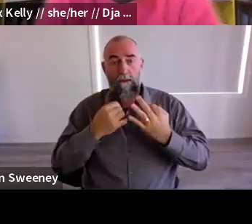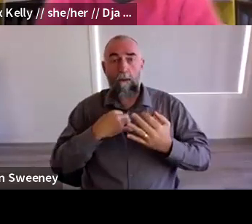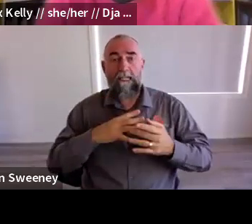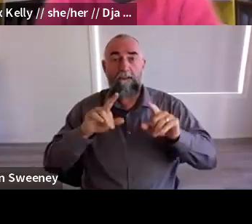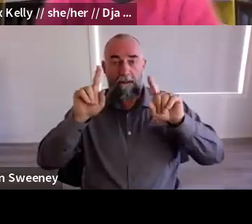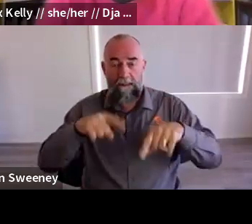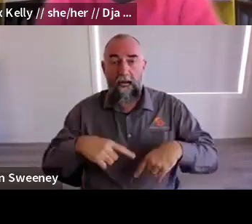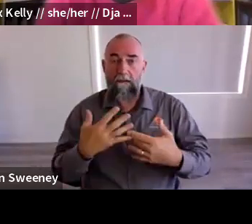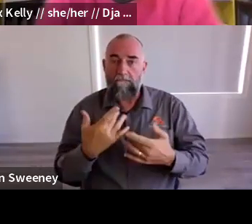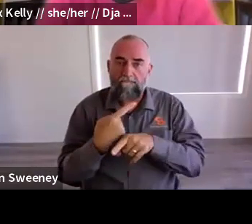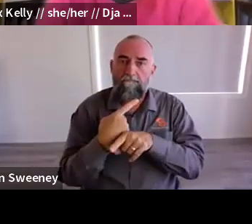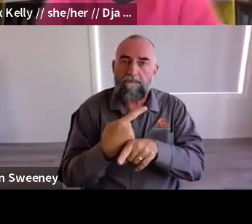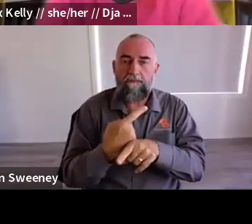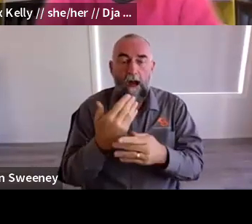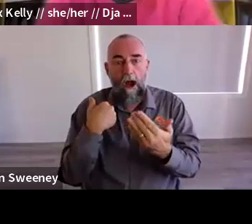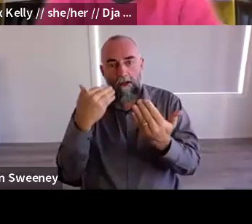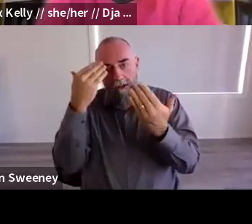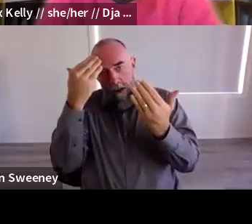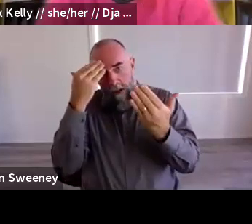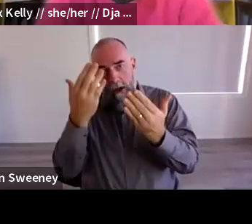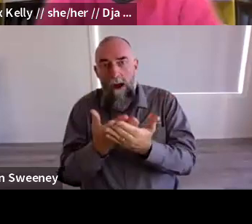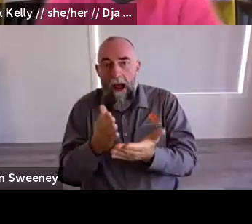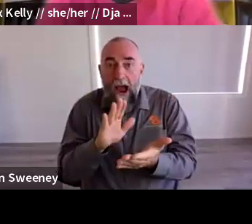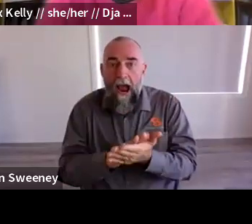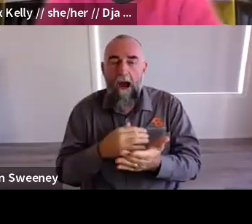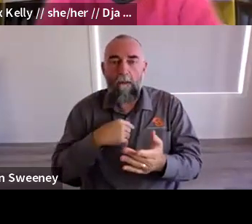that's a way that might be helpful for people. If you're in an organisation,